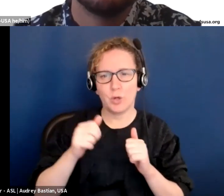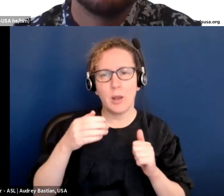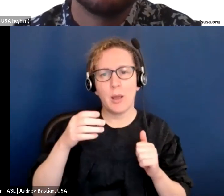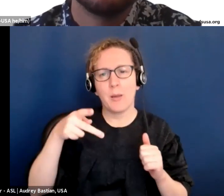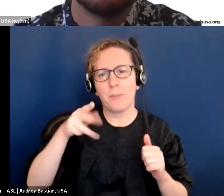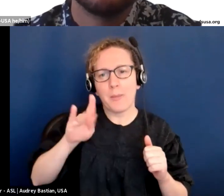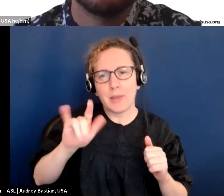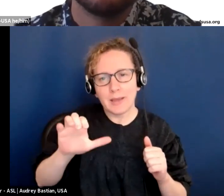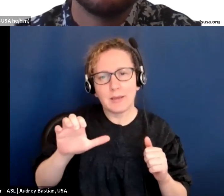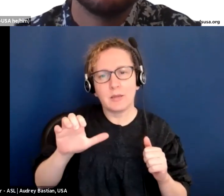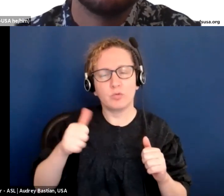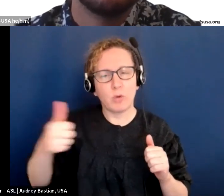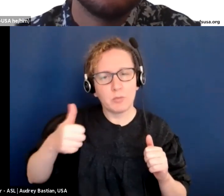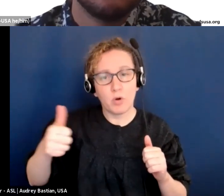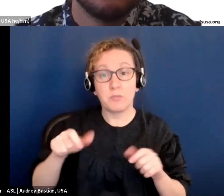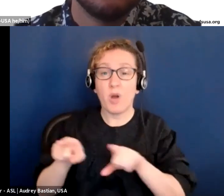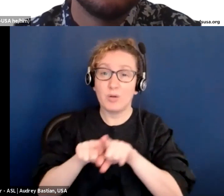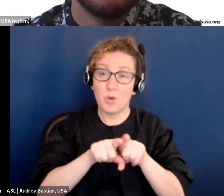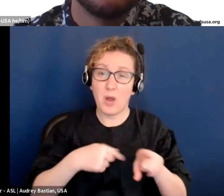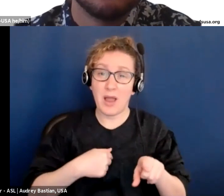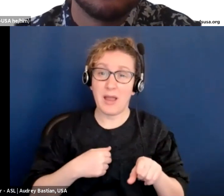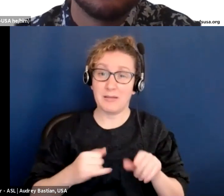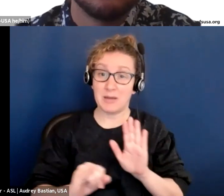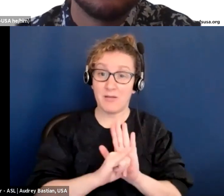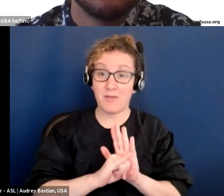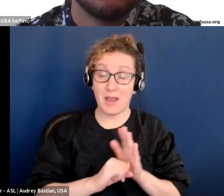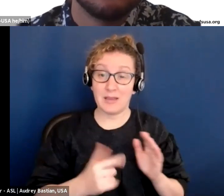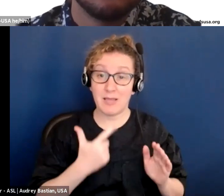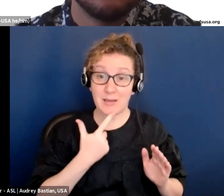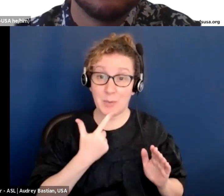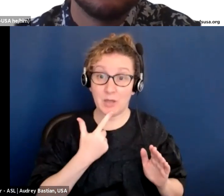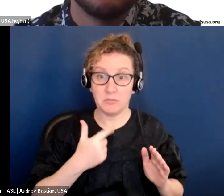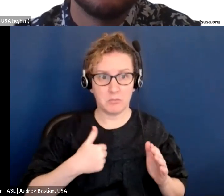as lesbian. I wanted to go to a place I had never been abroad before, but I knew would